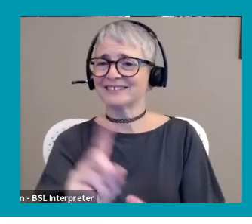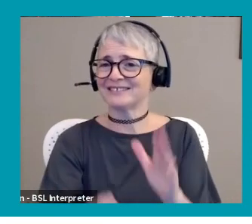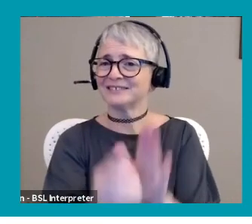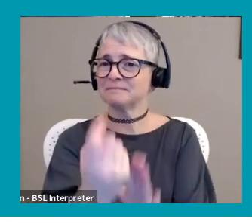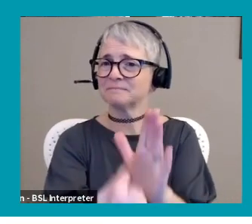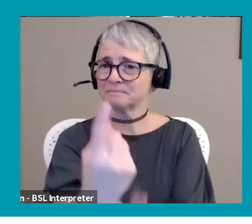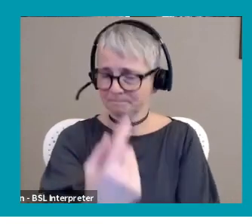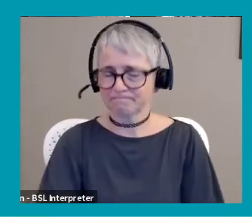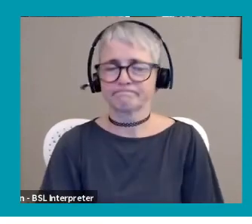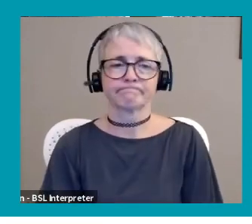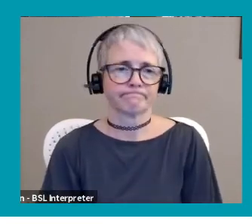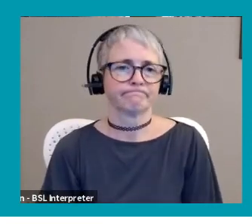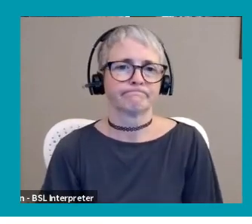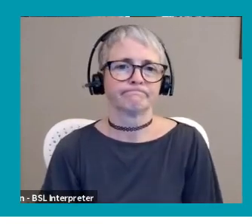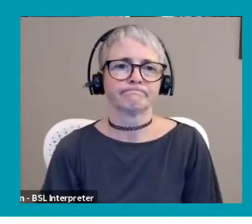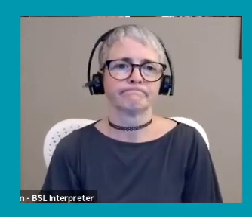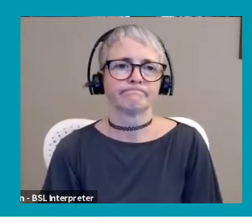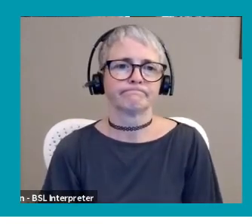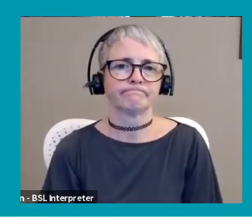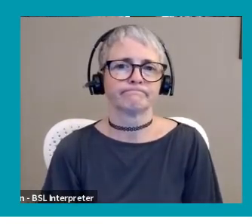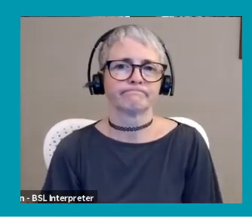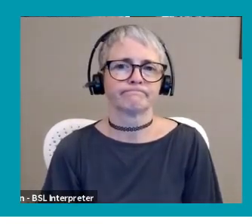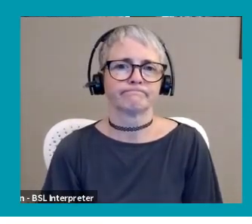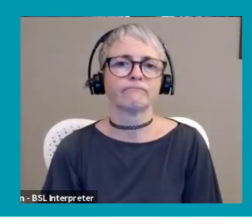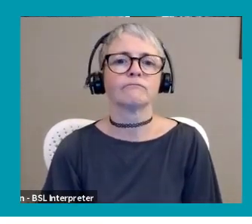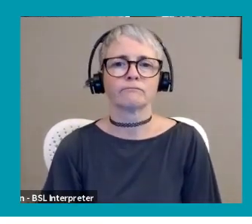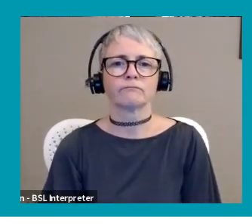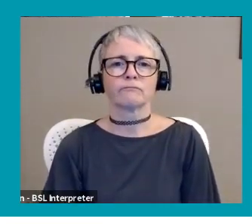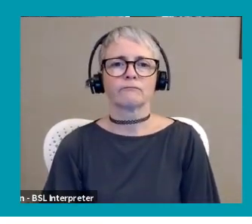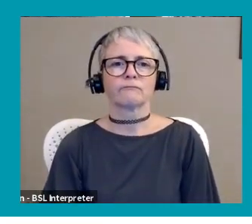We've got some upcoming webinars so the ones that are next we've got Meet the Employer with RS